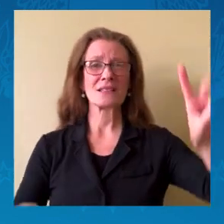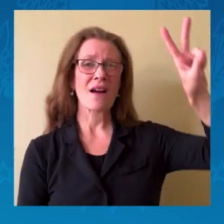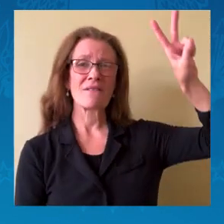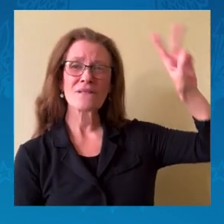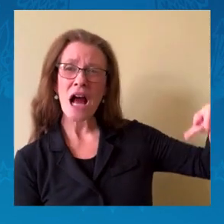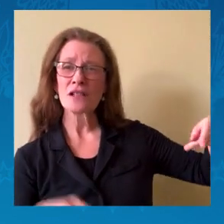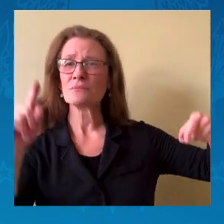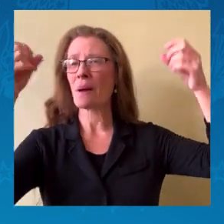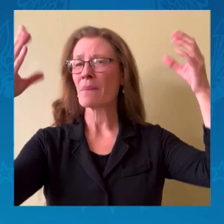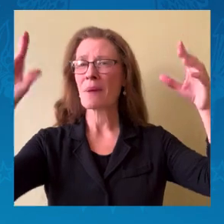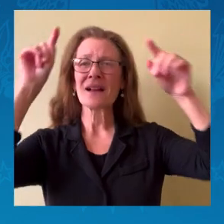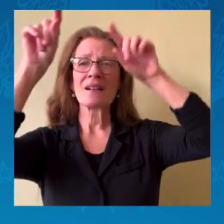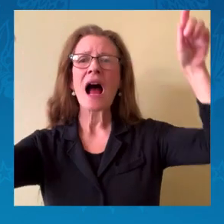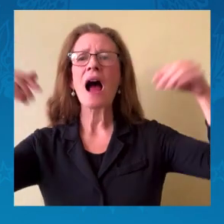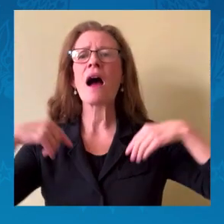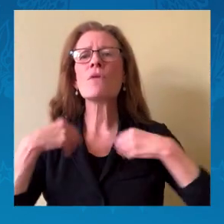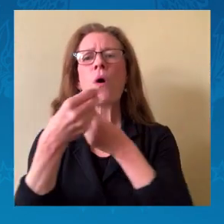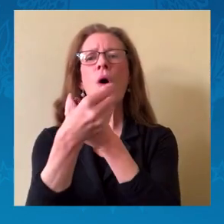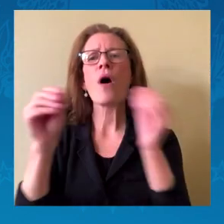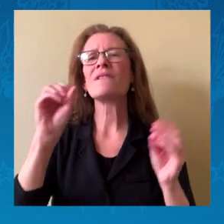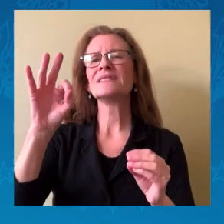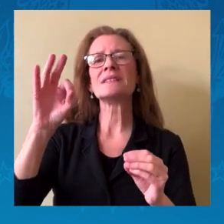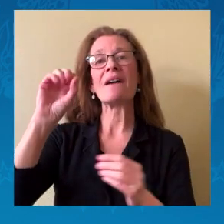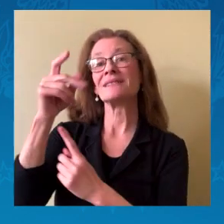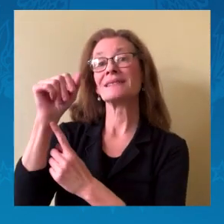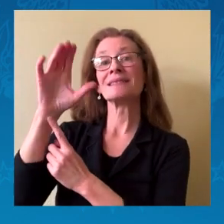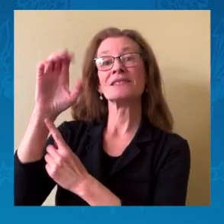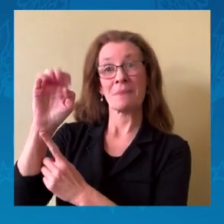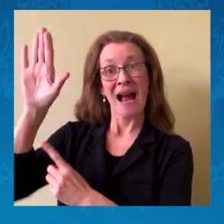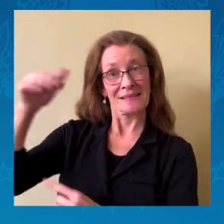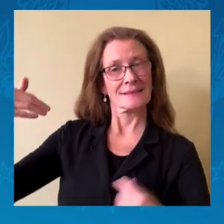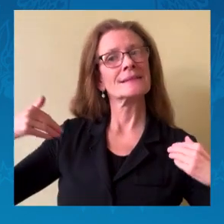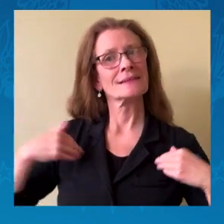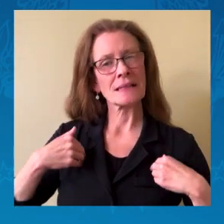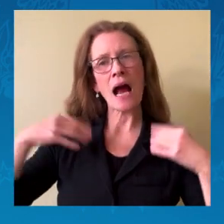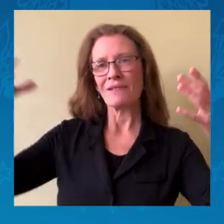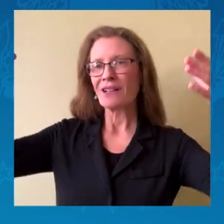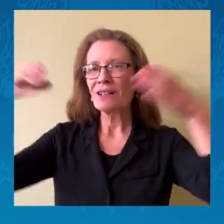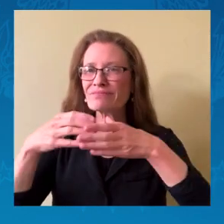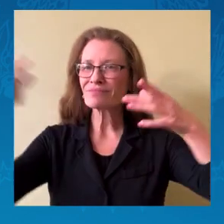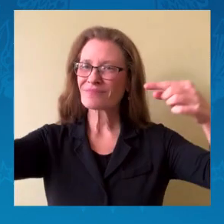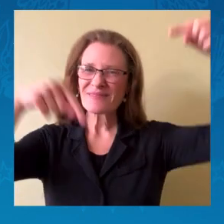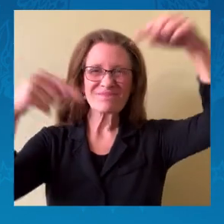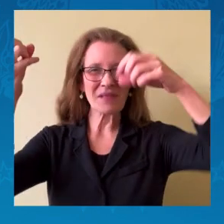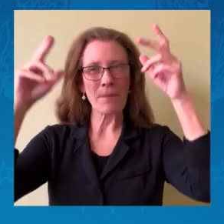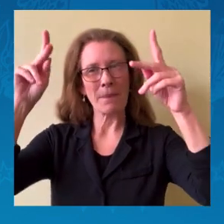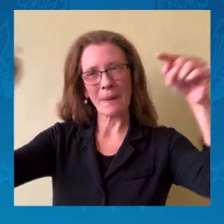play an even greater and more robust role in the interagency process